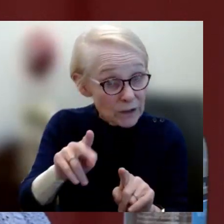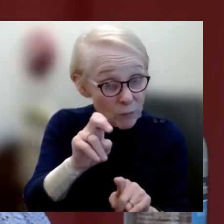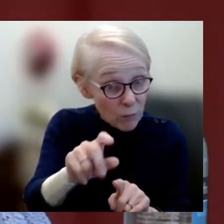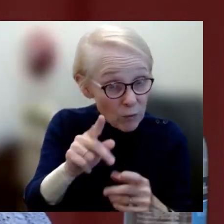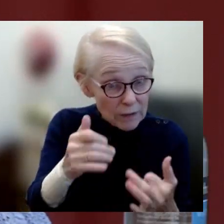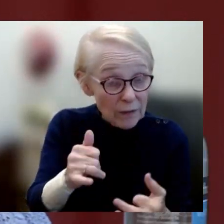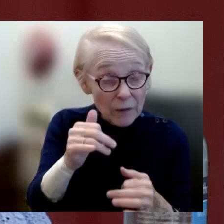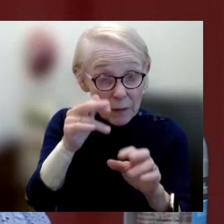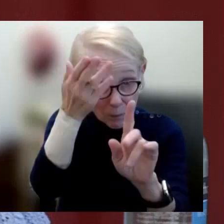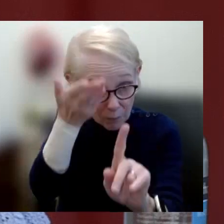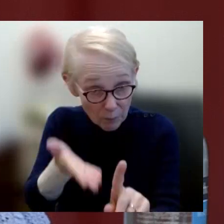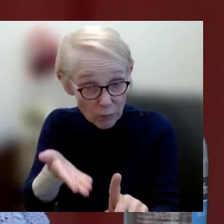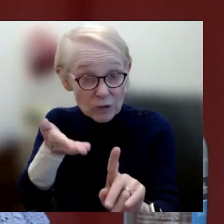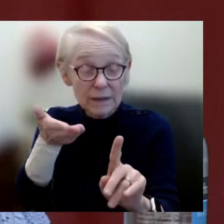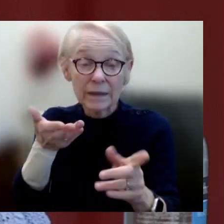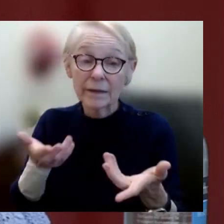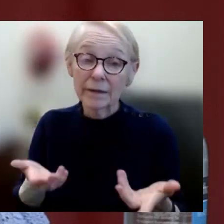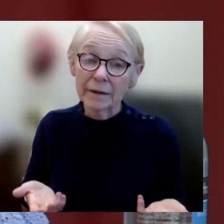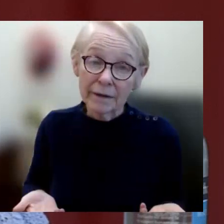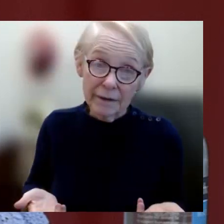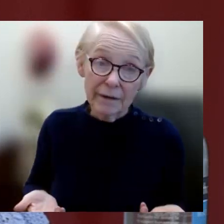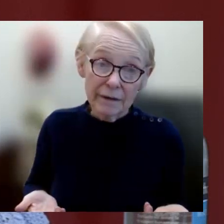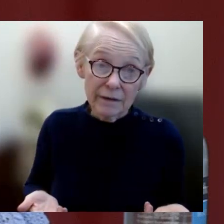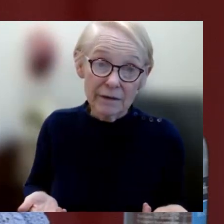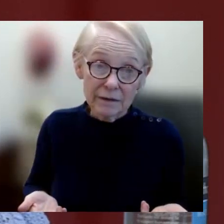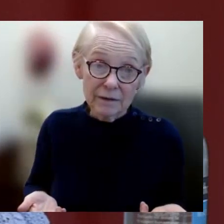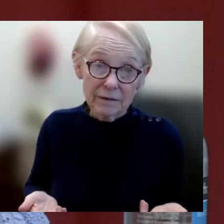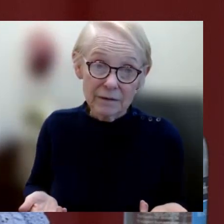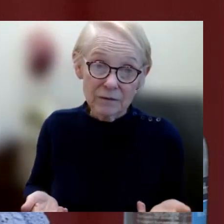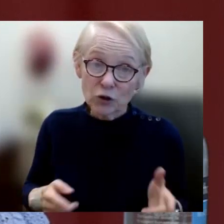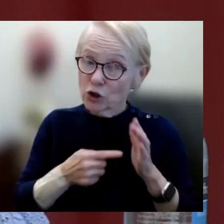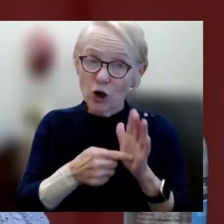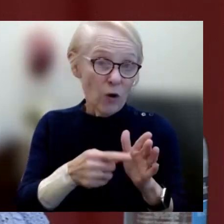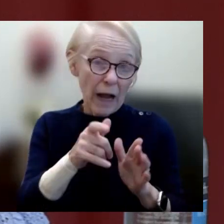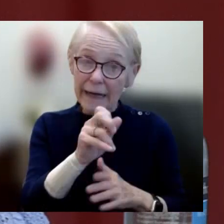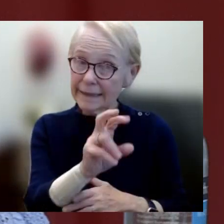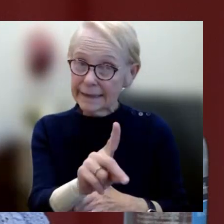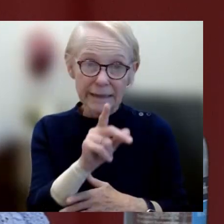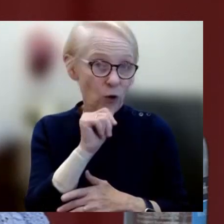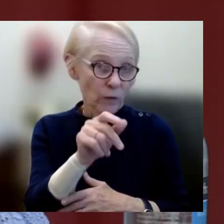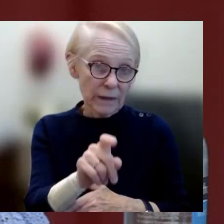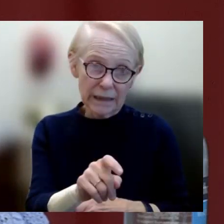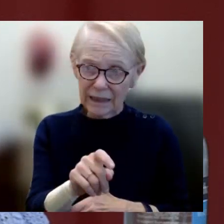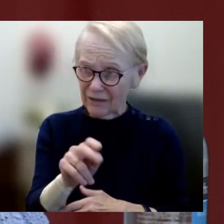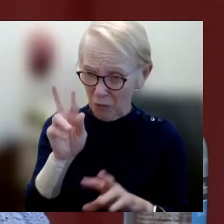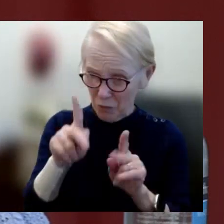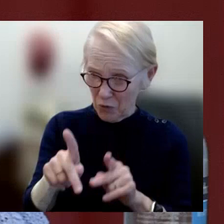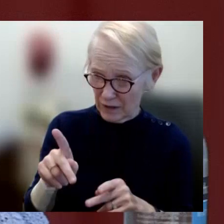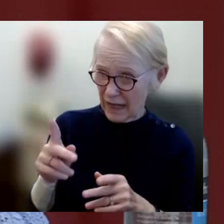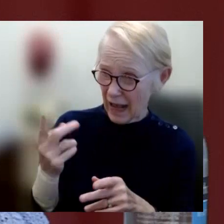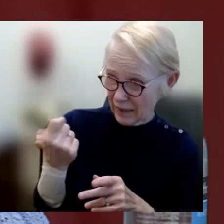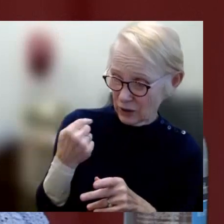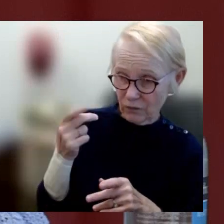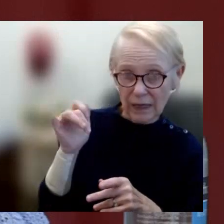they you do not have to show ID and if somebody asks you for ID you do not have to show it to them